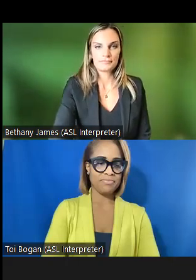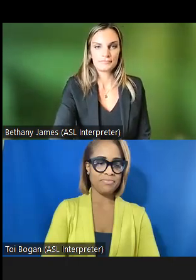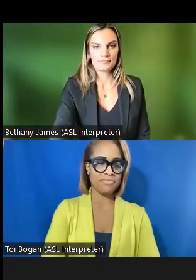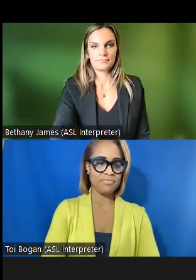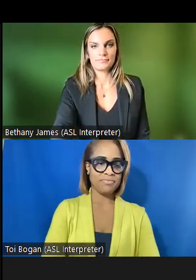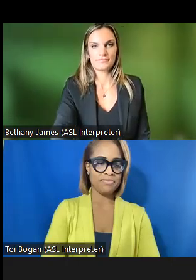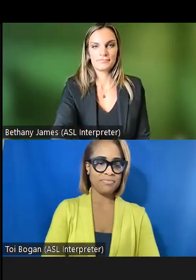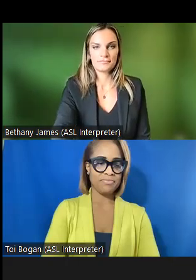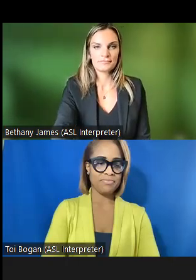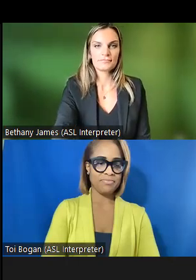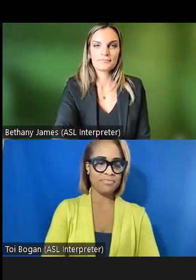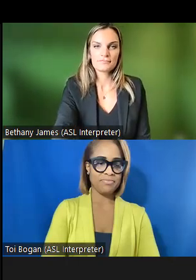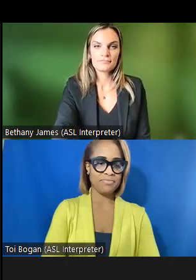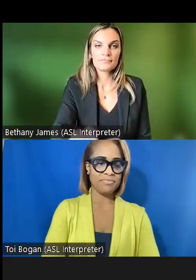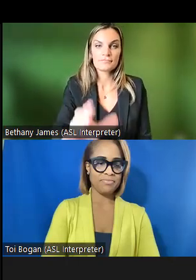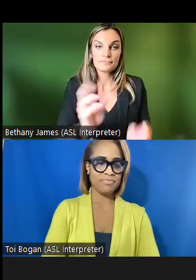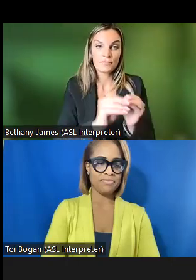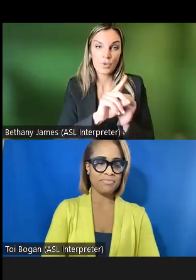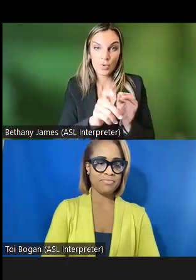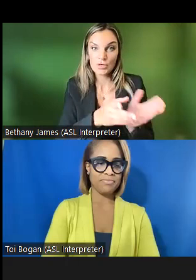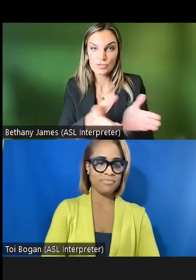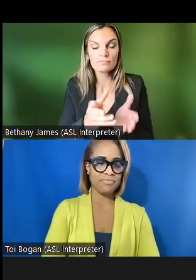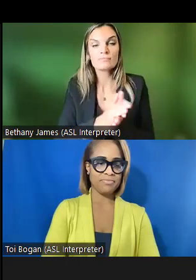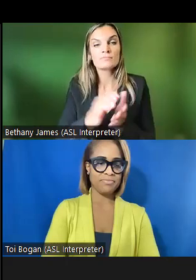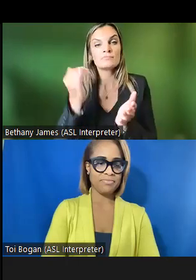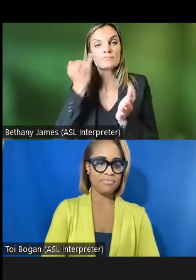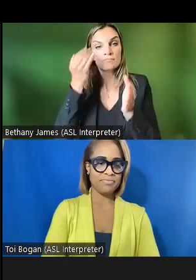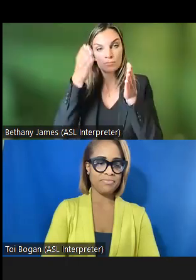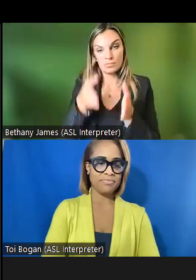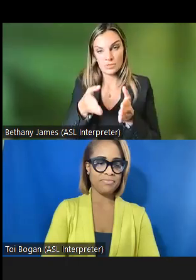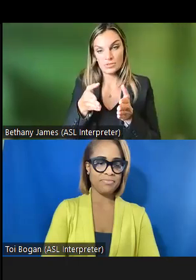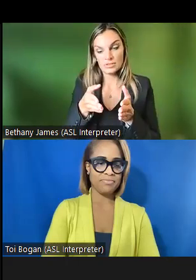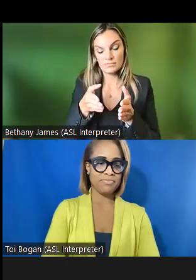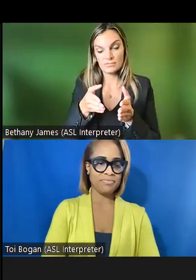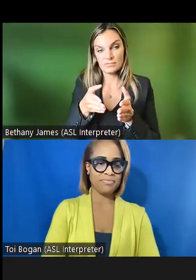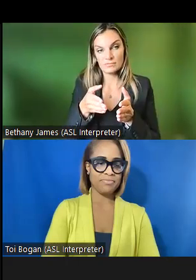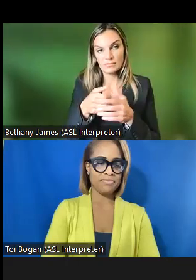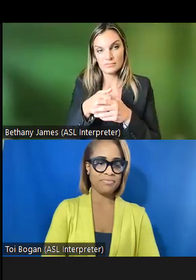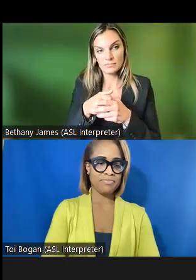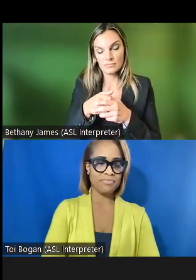Okay. There's another question. What can an individual do if an entity tells them different accommodations should be sufficient,